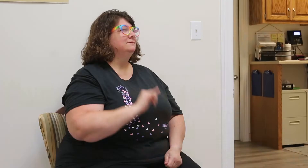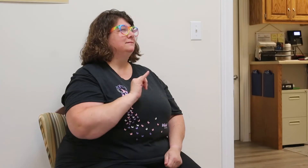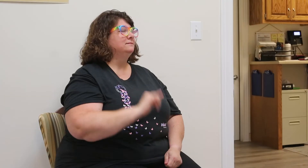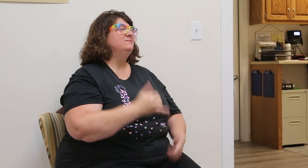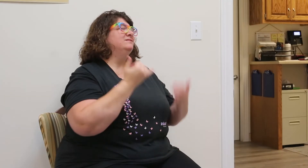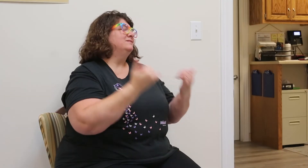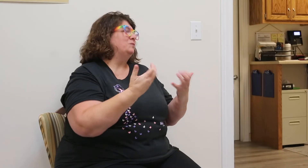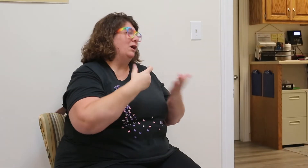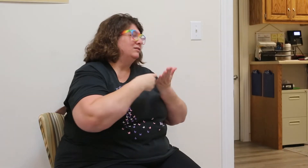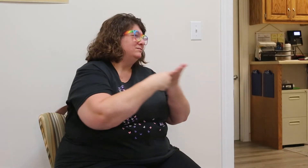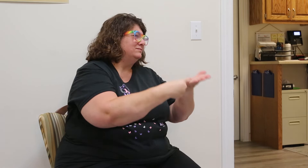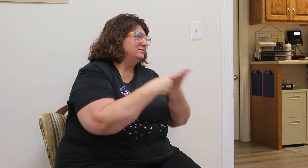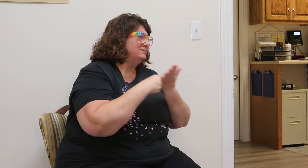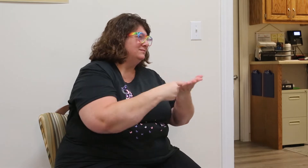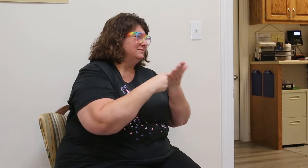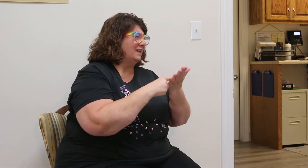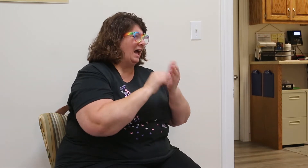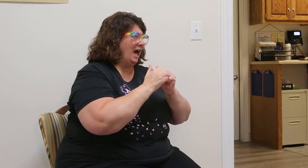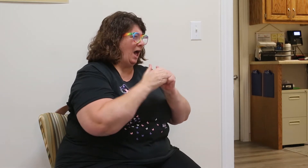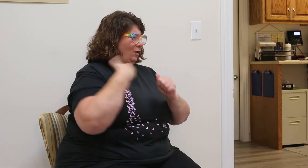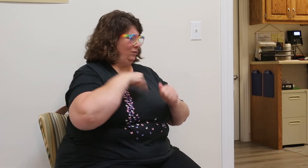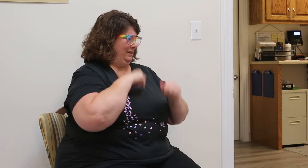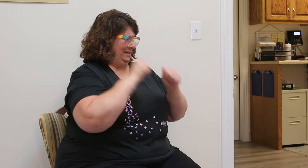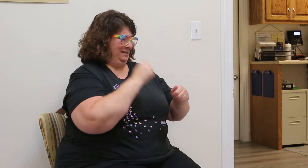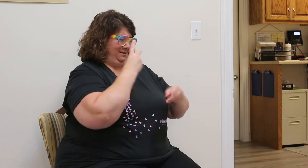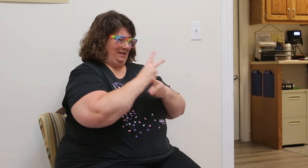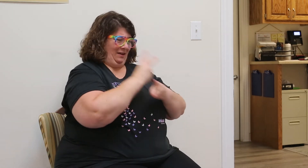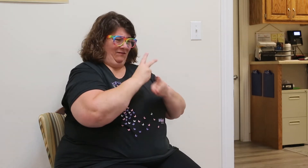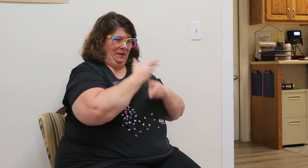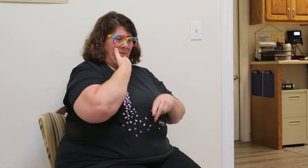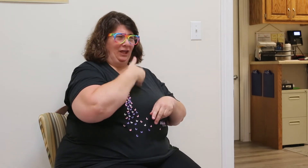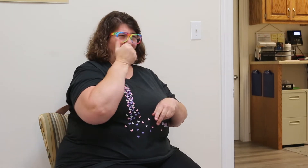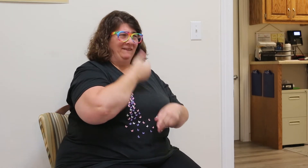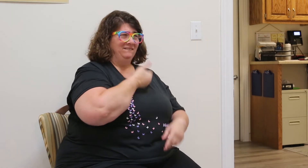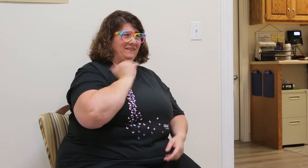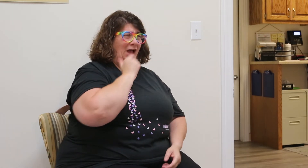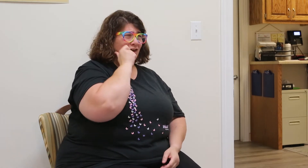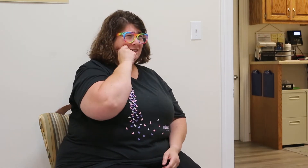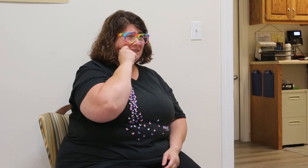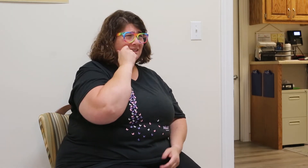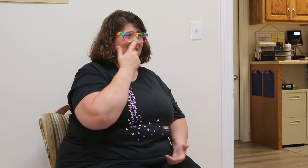let’s talk about how we can take a better care of our skin